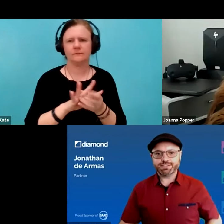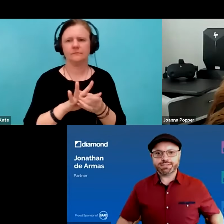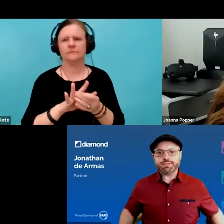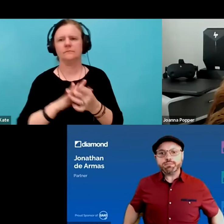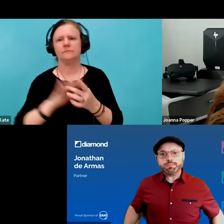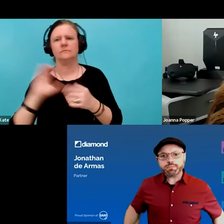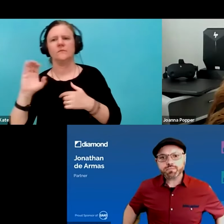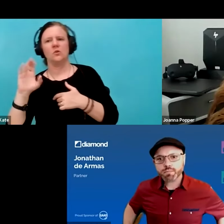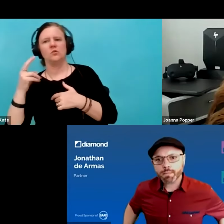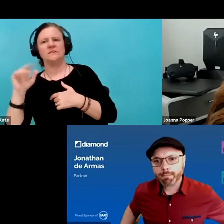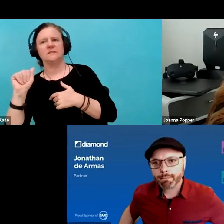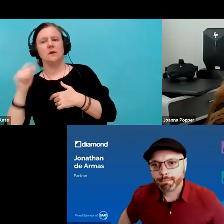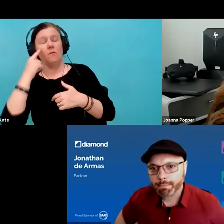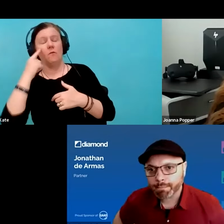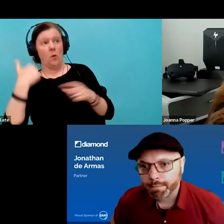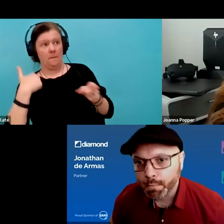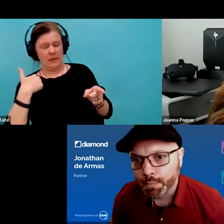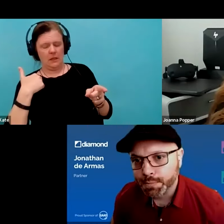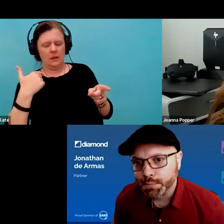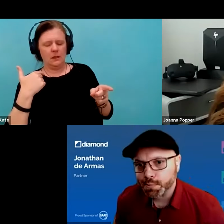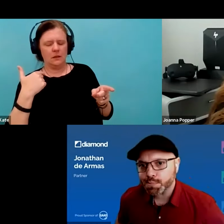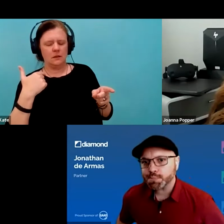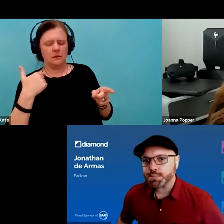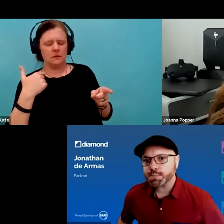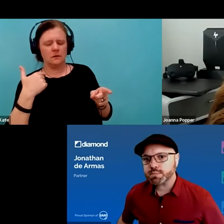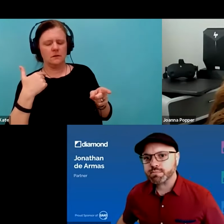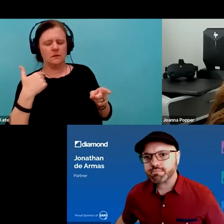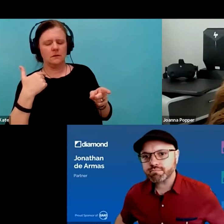Christina Heller: I think for me, that at least from the lens in which we